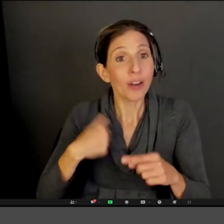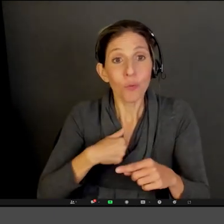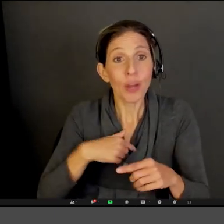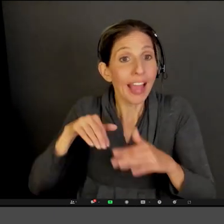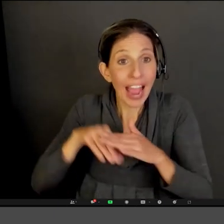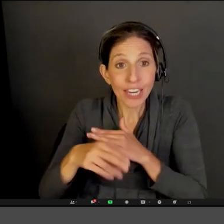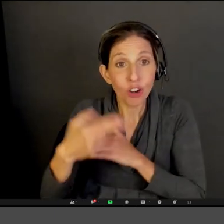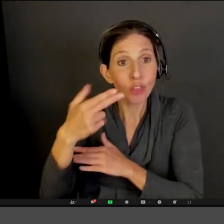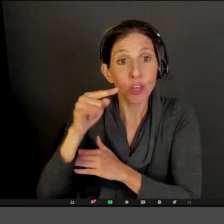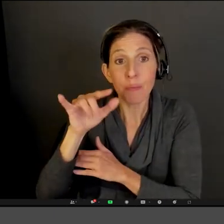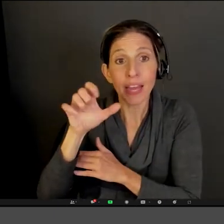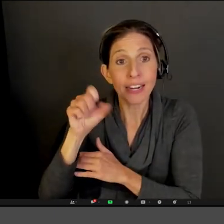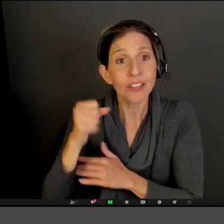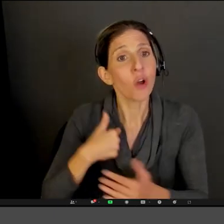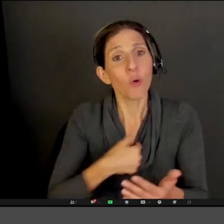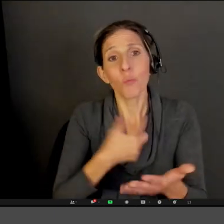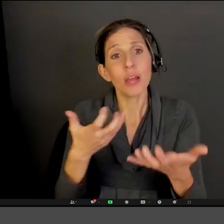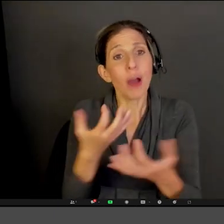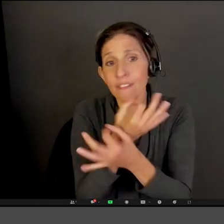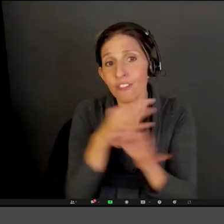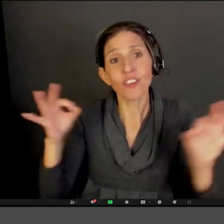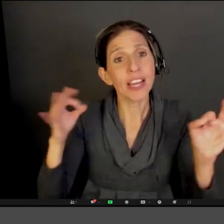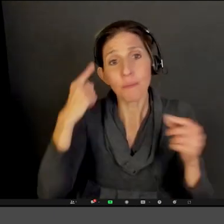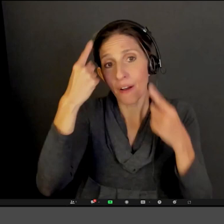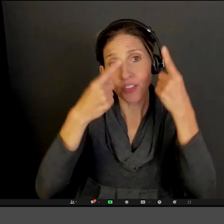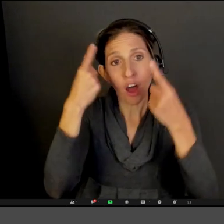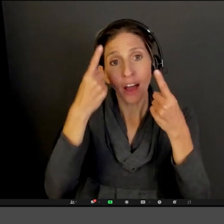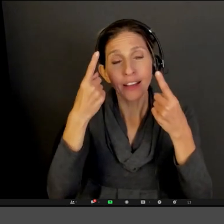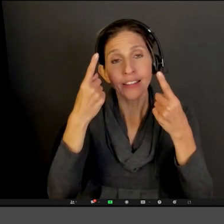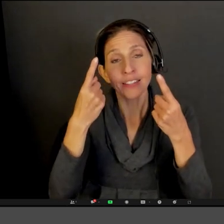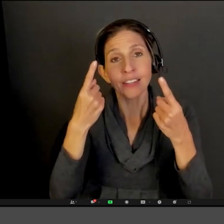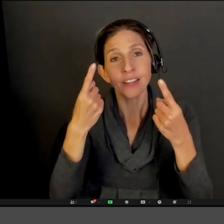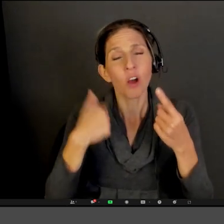WE WANT TO BE FREE IN ALL ASPECTS, AND THE HUMANITIES PROVIDE THAT.